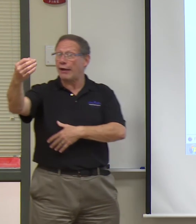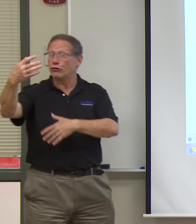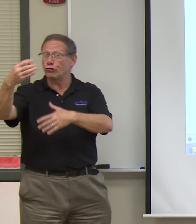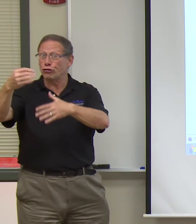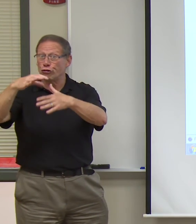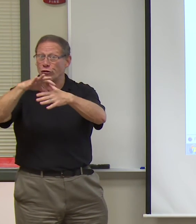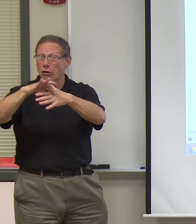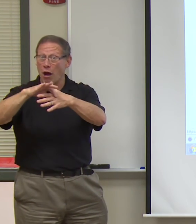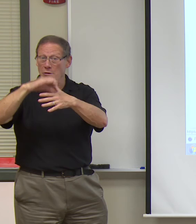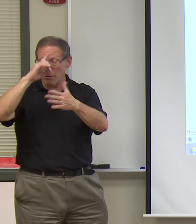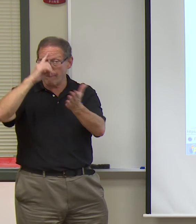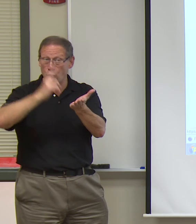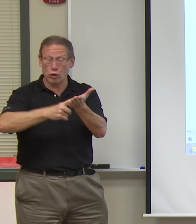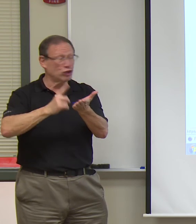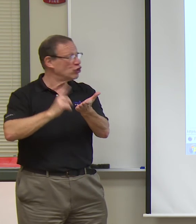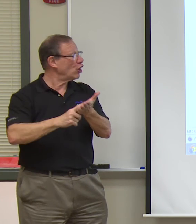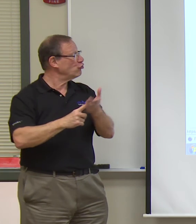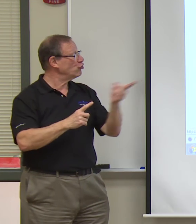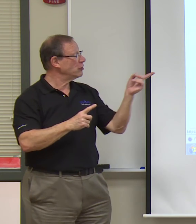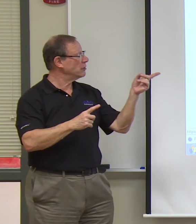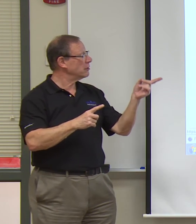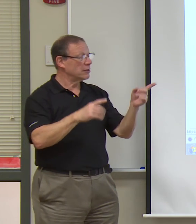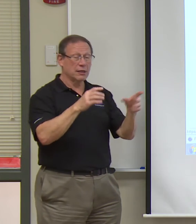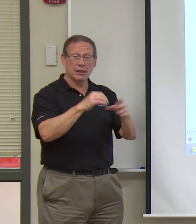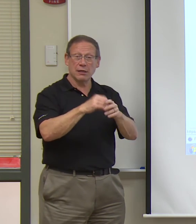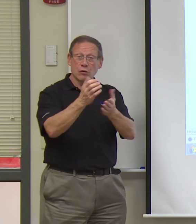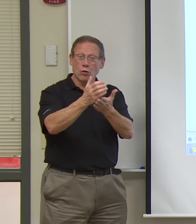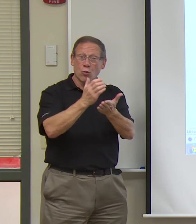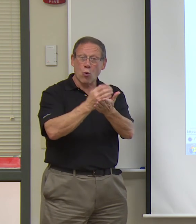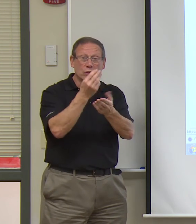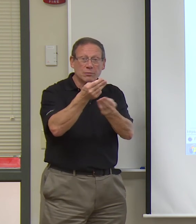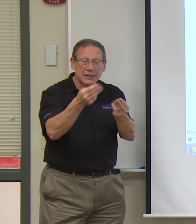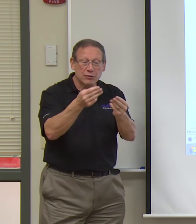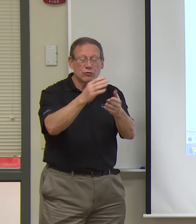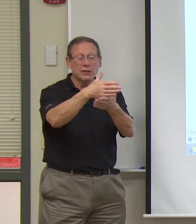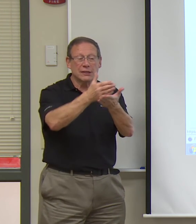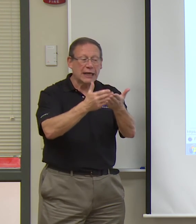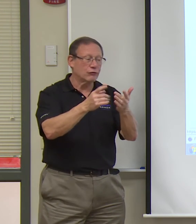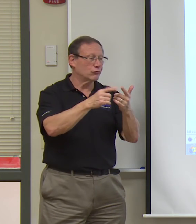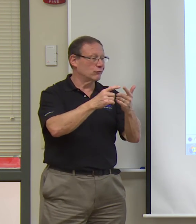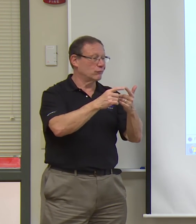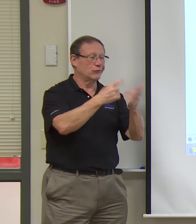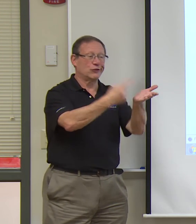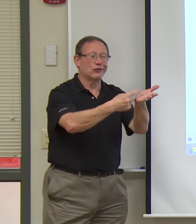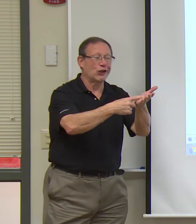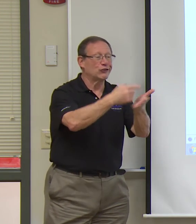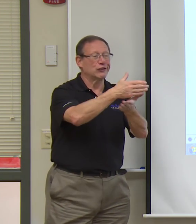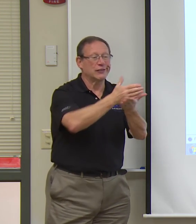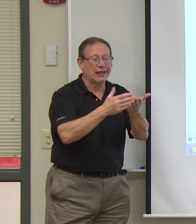which are sitting in the course materials section or in the discussion section or the quiz section,